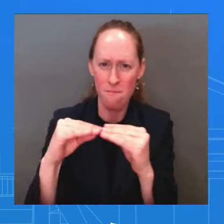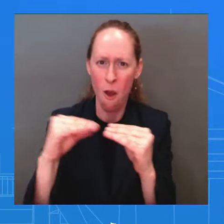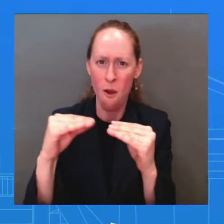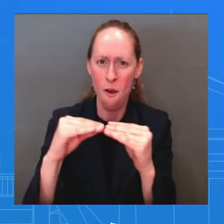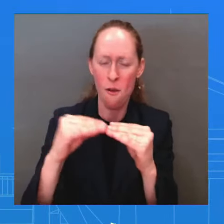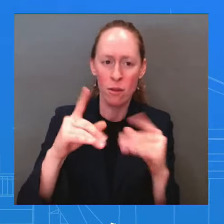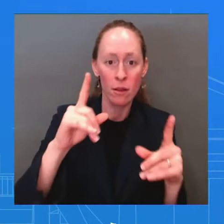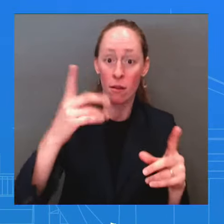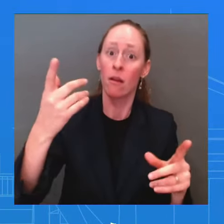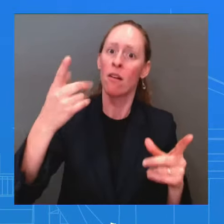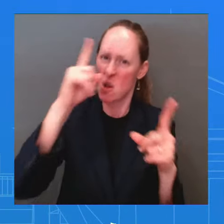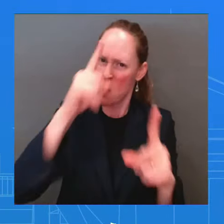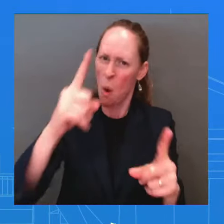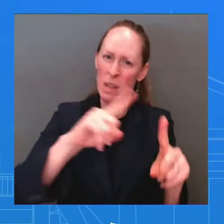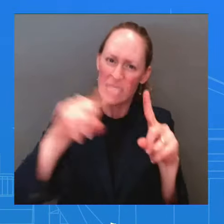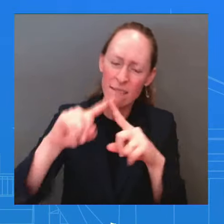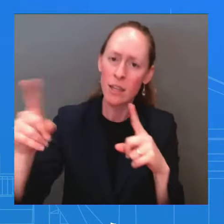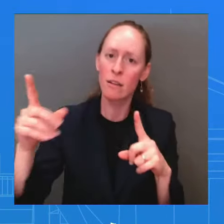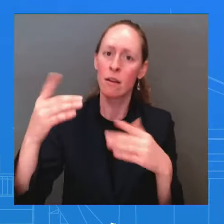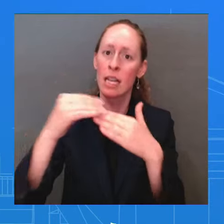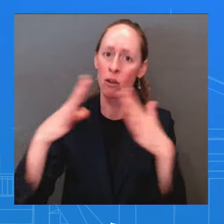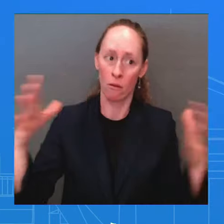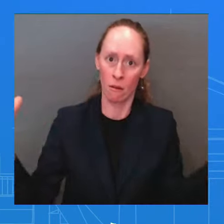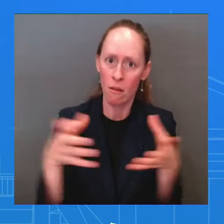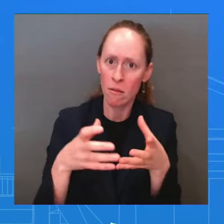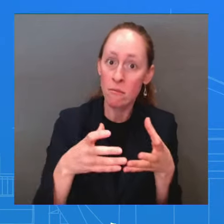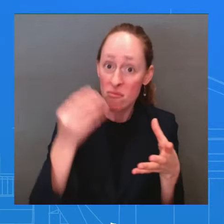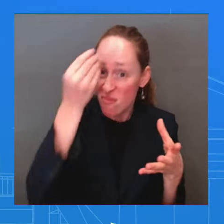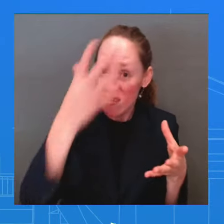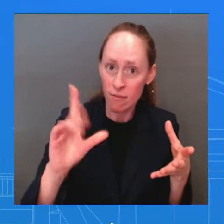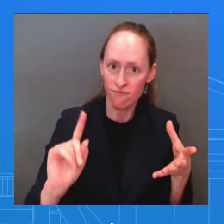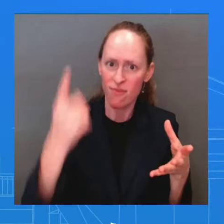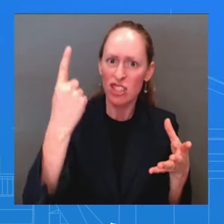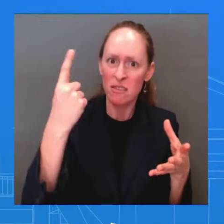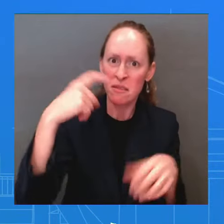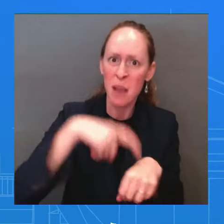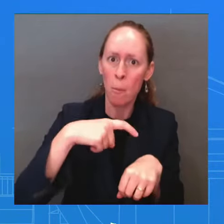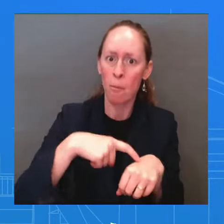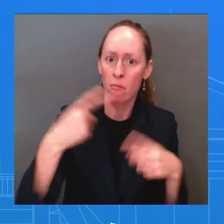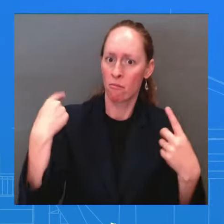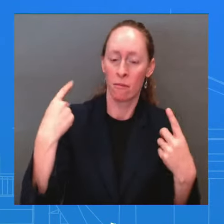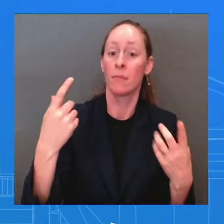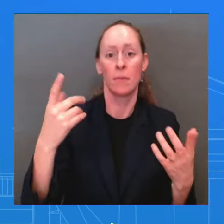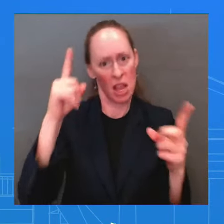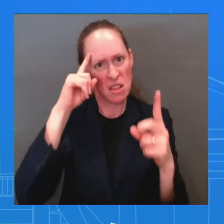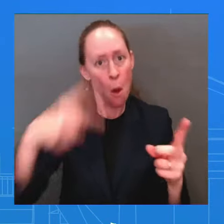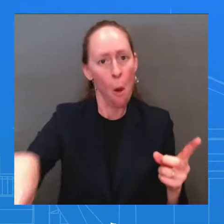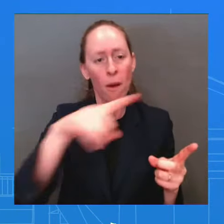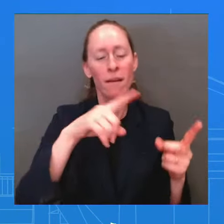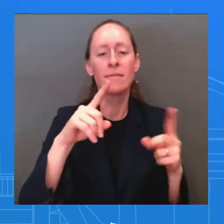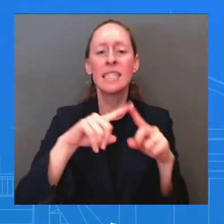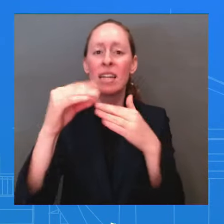And this inaugural presidential summit will allow for the leaders to discuss a range of issues, from regional security, to trade and connectivity,